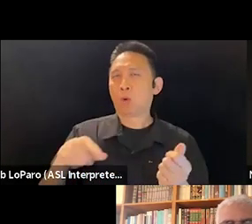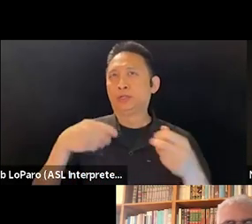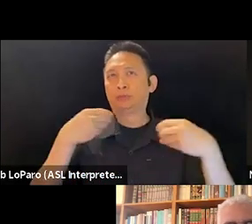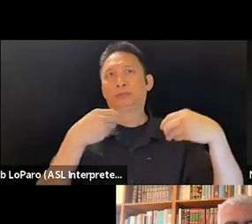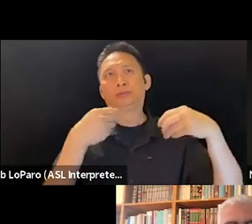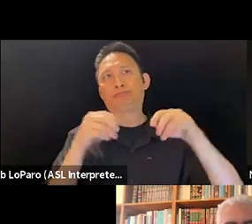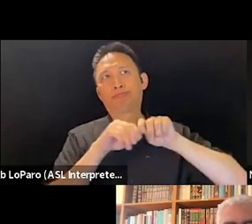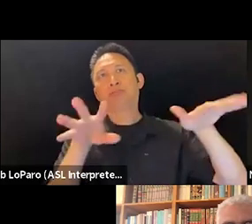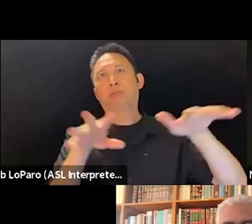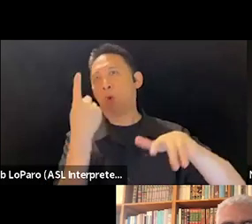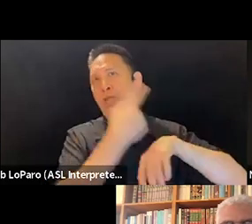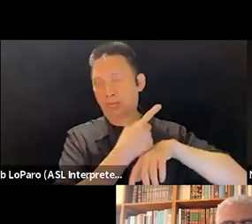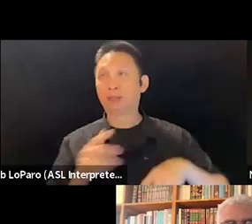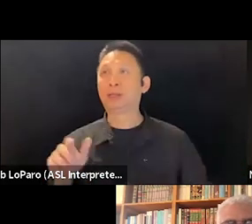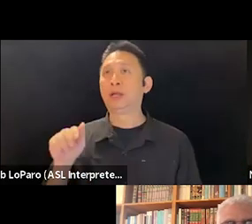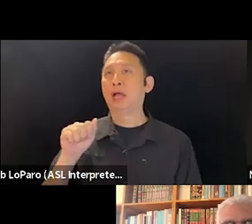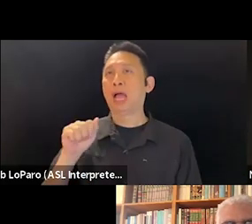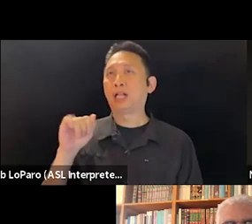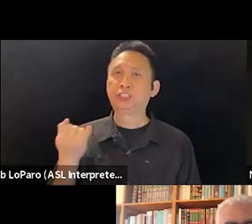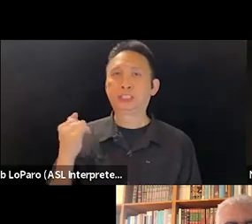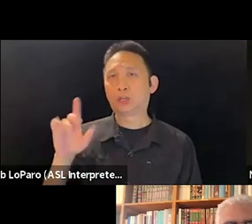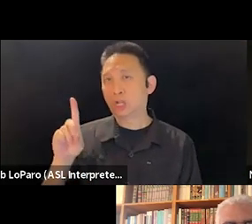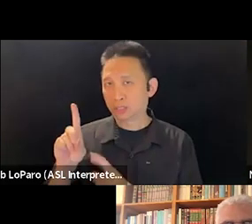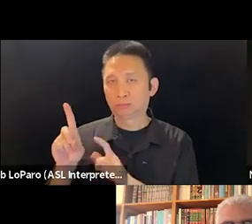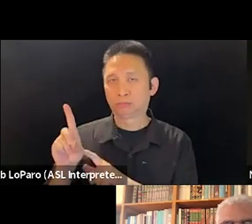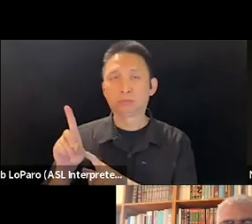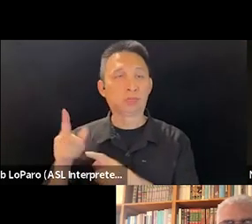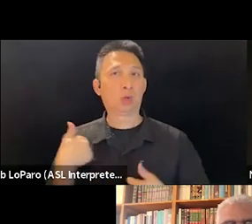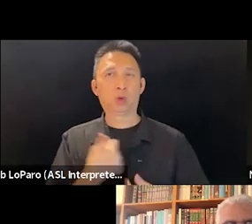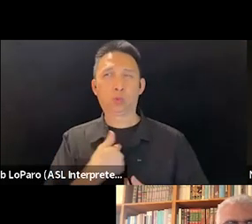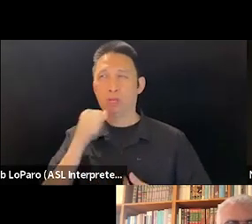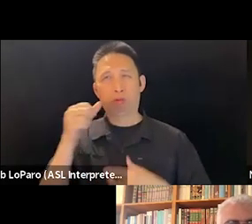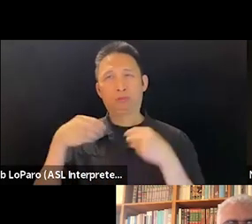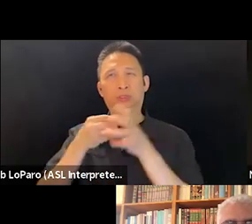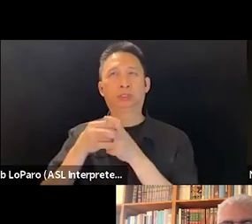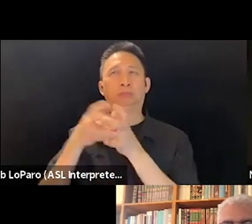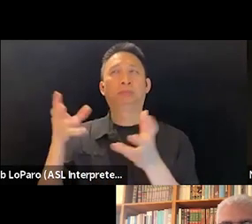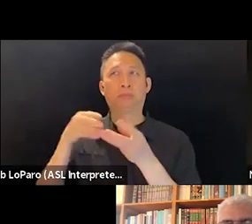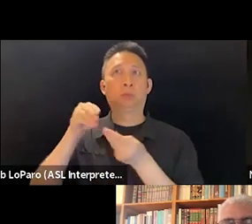We as Al Jazeera maybe we, well we spend not that much because we spend only for the MENA rights.